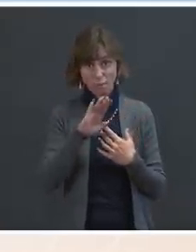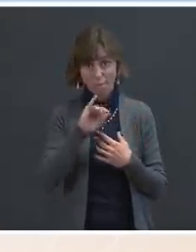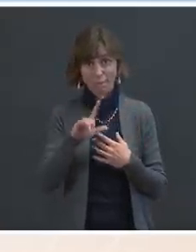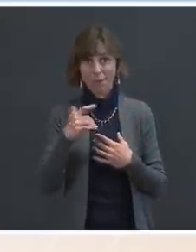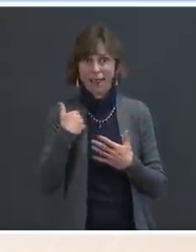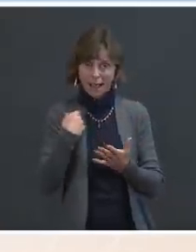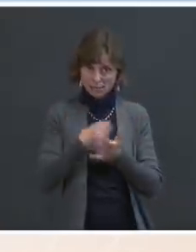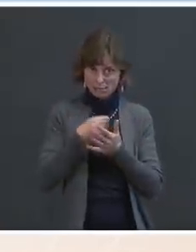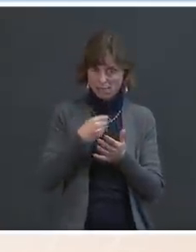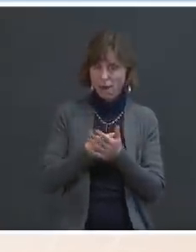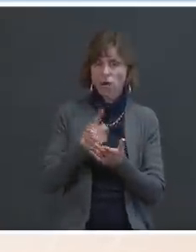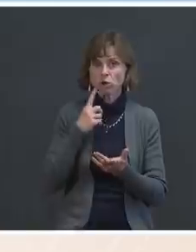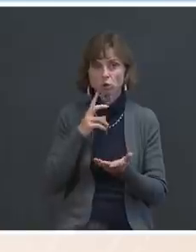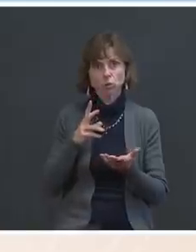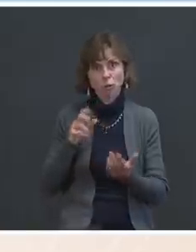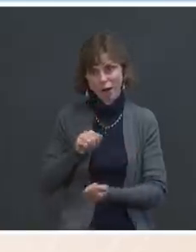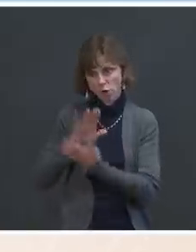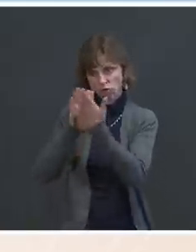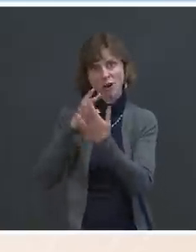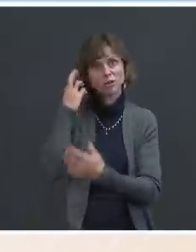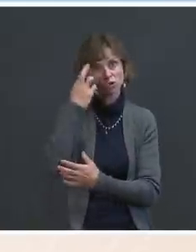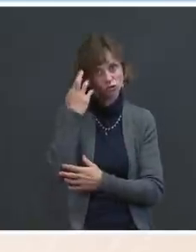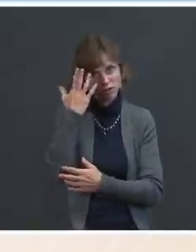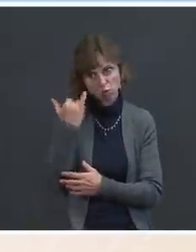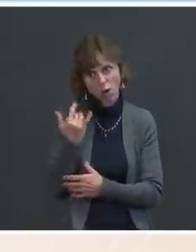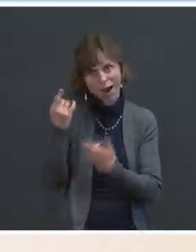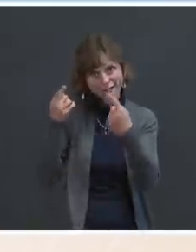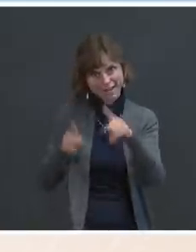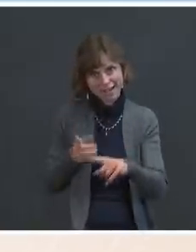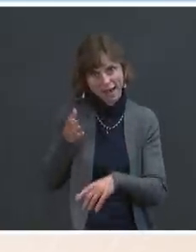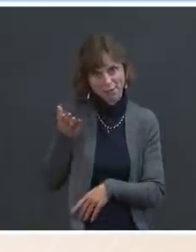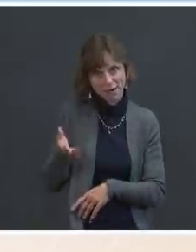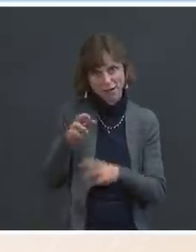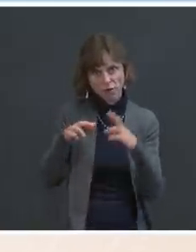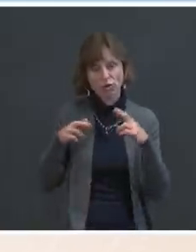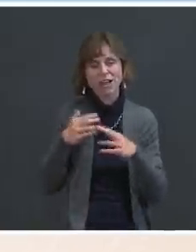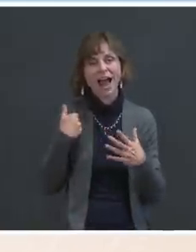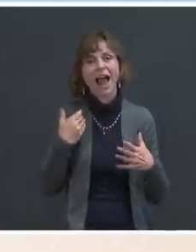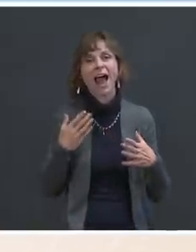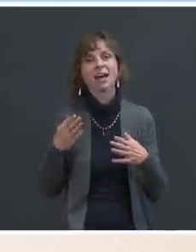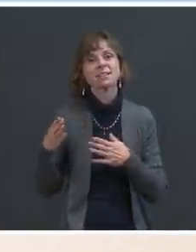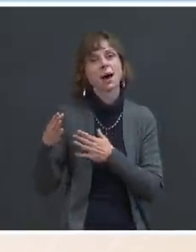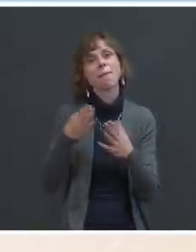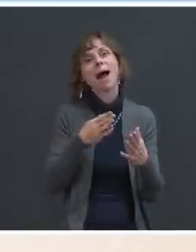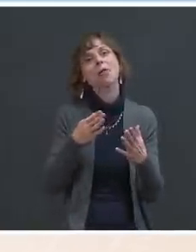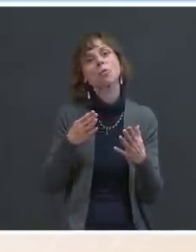as we talked about a little bit earlier. He has a pathway to citizenship -- or he proposes a pathway to citizenship